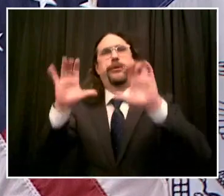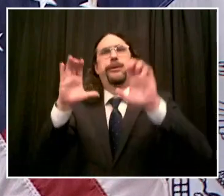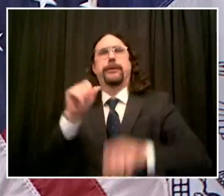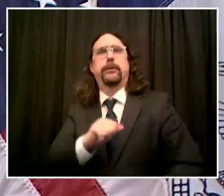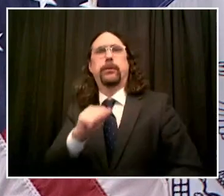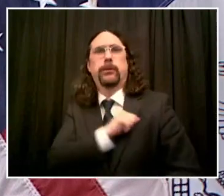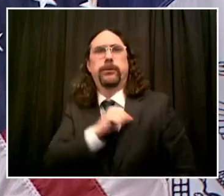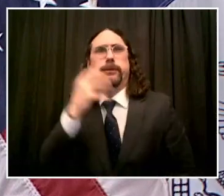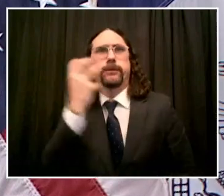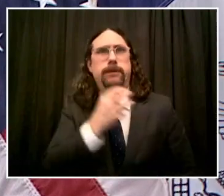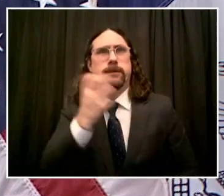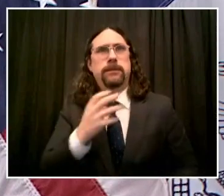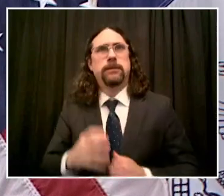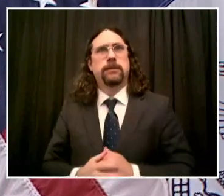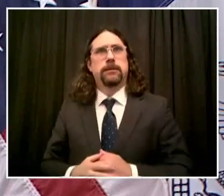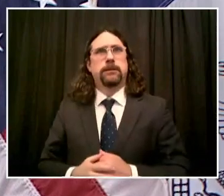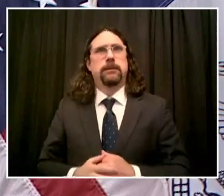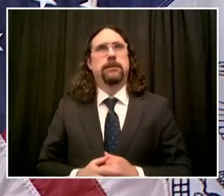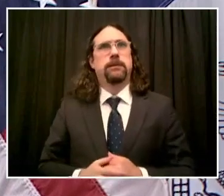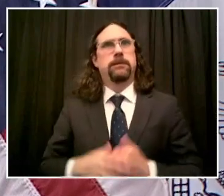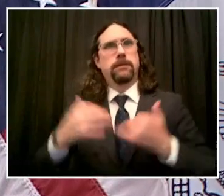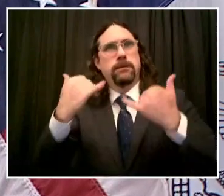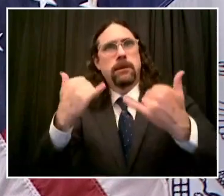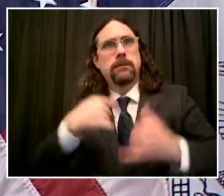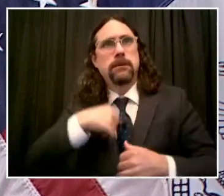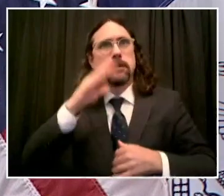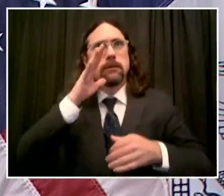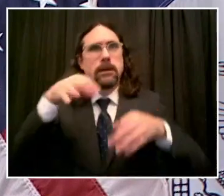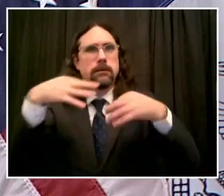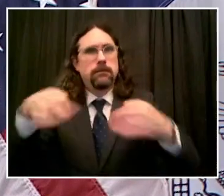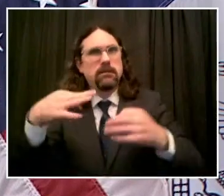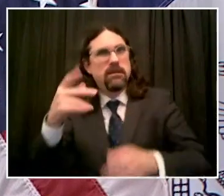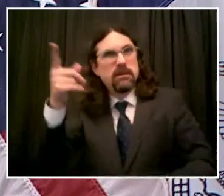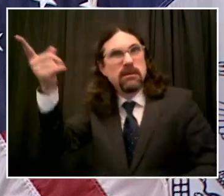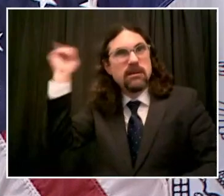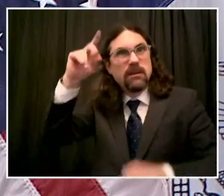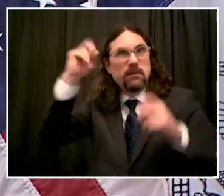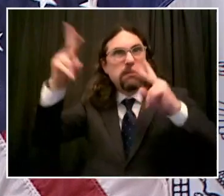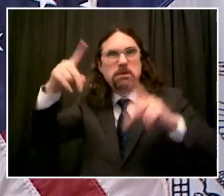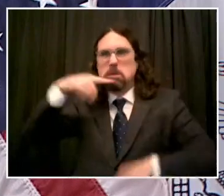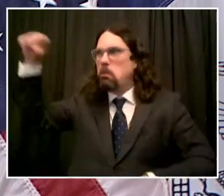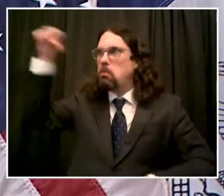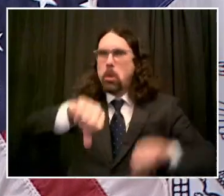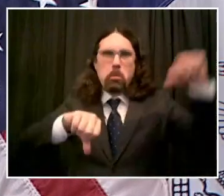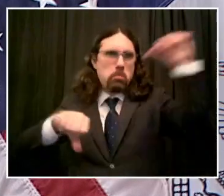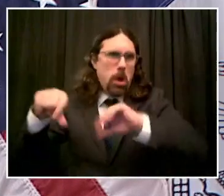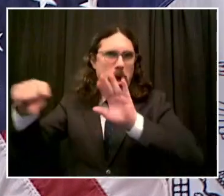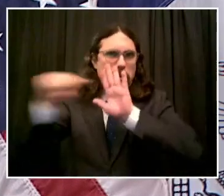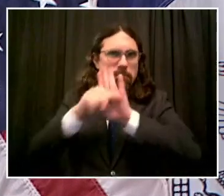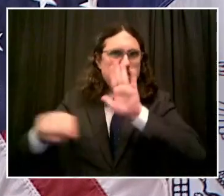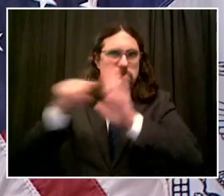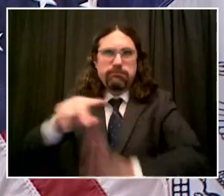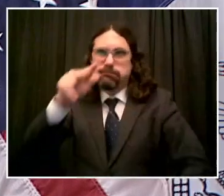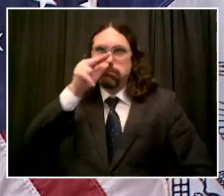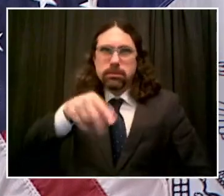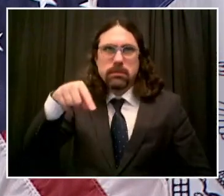A T OF PEOPLE ARE GOING TO SAY THINGS THAT ARE UNHELPFUL. THAT ARE NOT